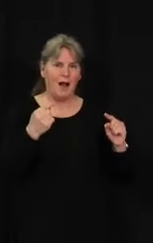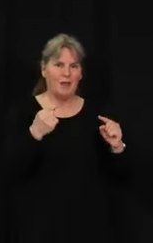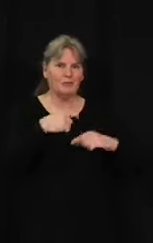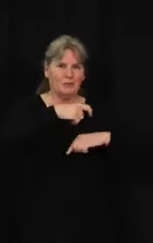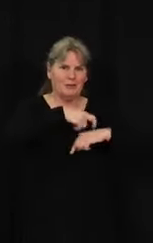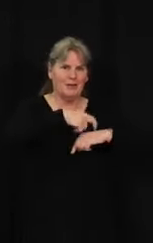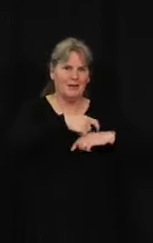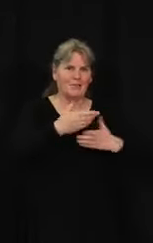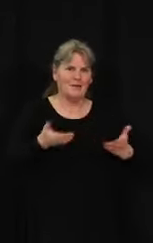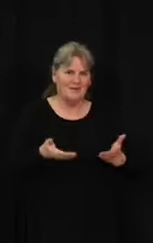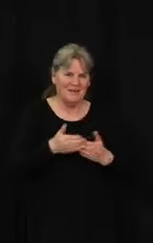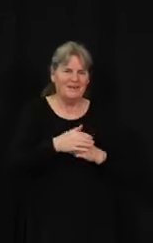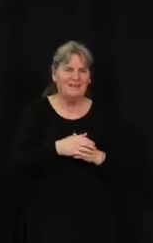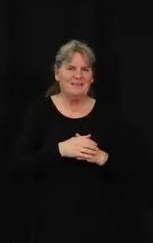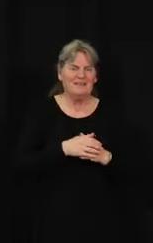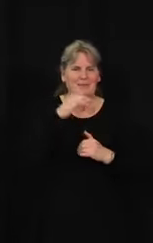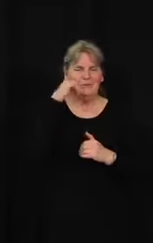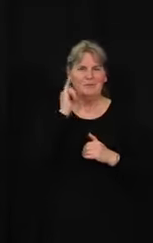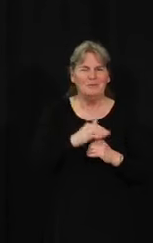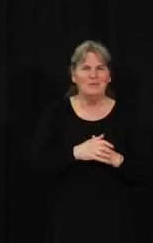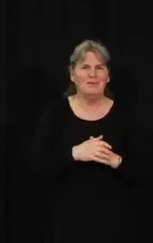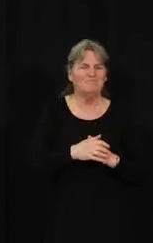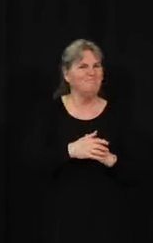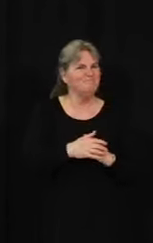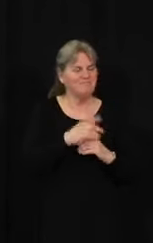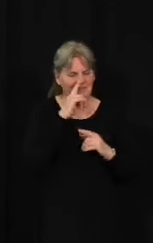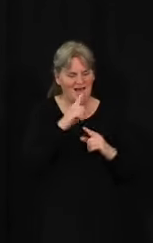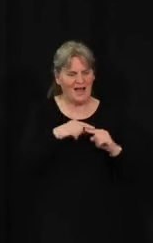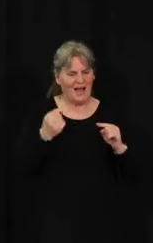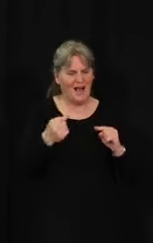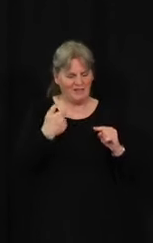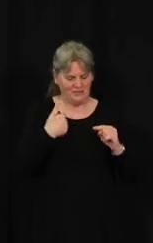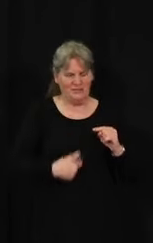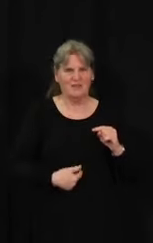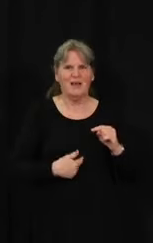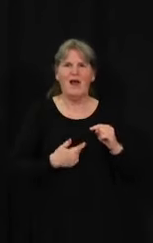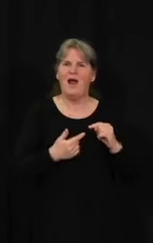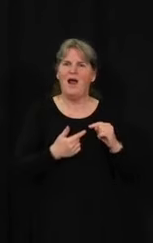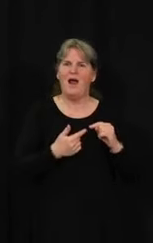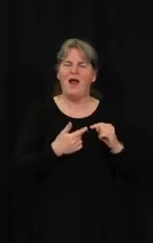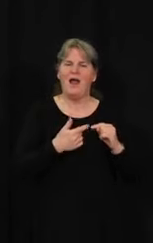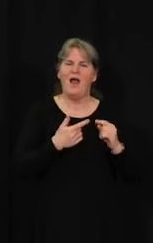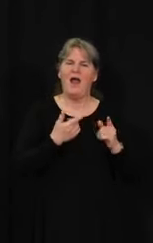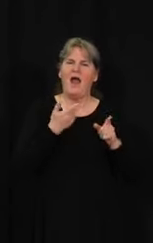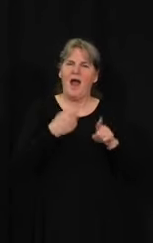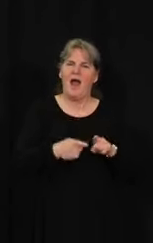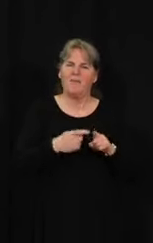It is allergy season, and some of those allergy symptoms kind of mirror potential COVID